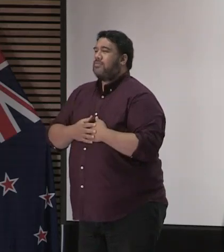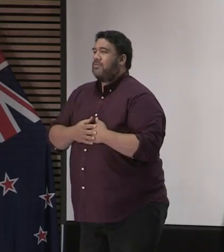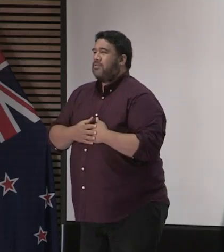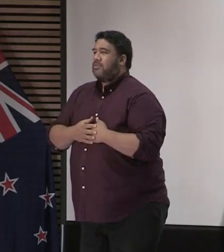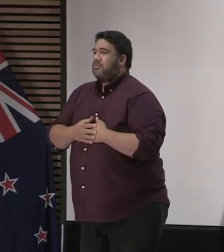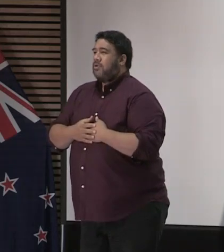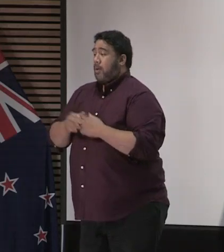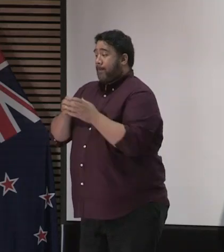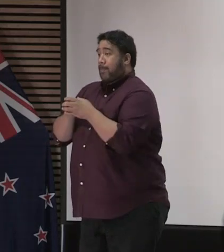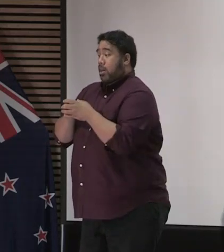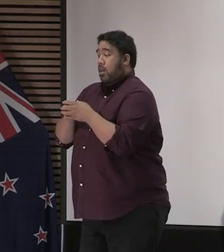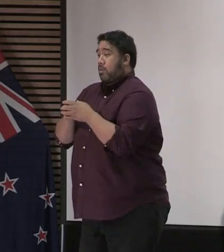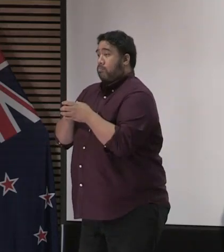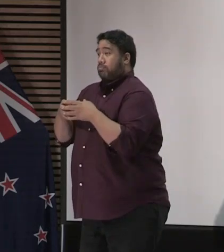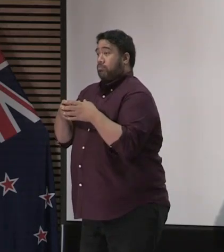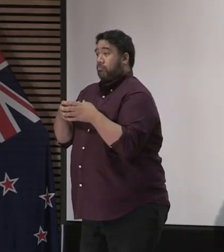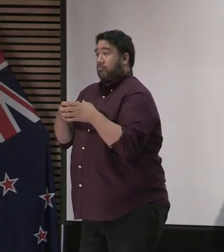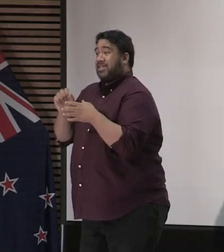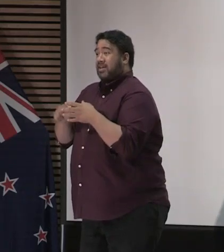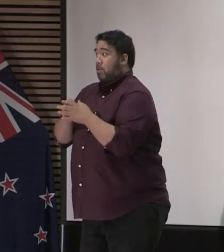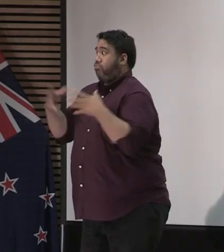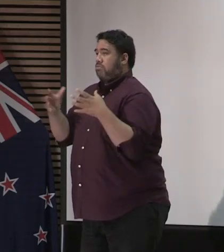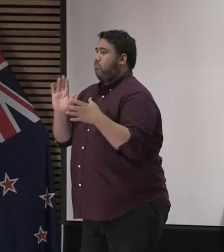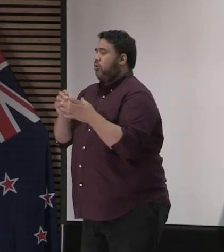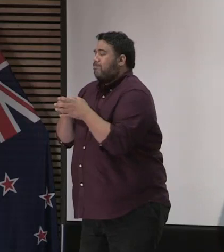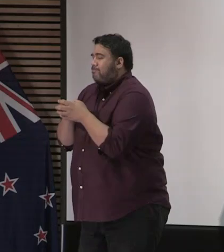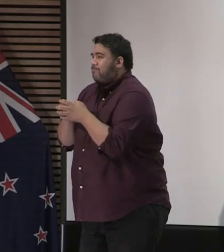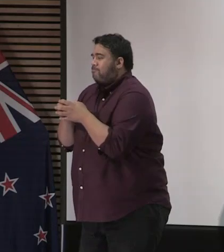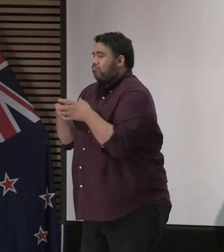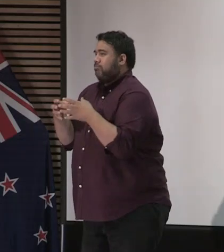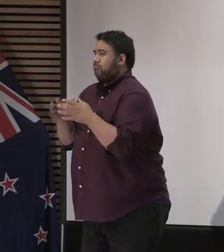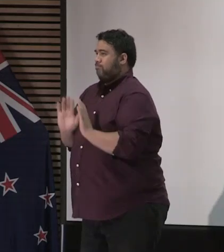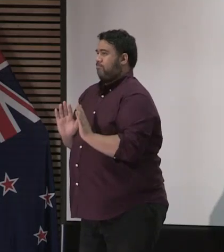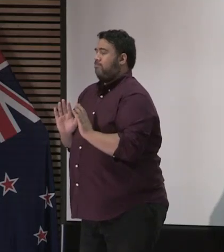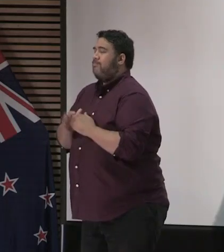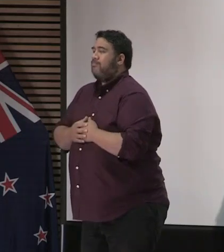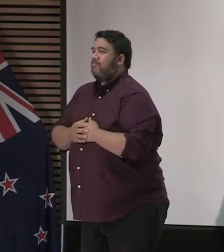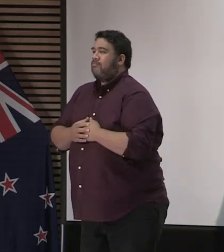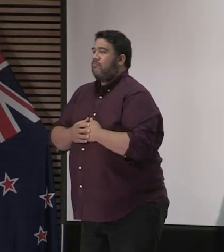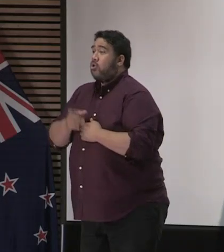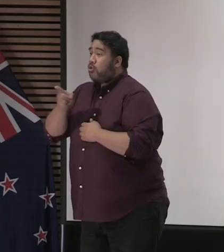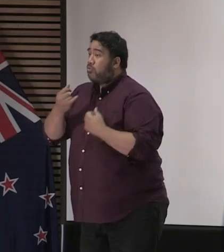non-essential travel and, even though you can expand your bubble, keep it as small as